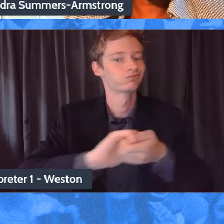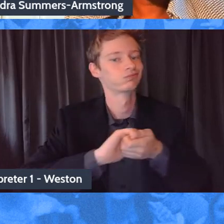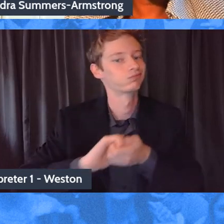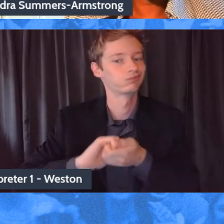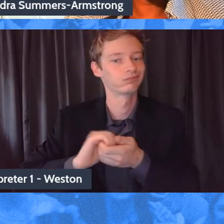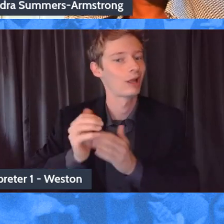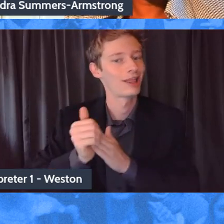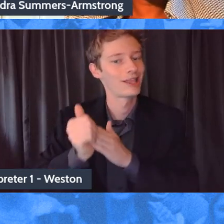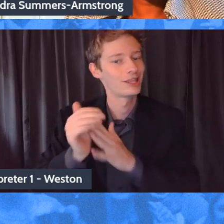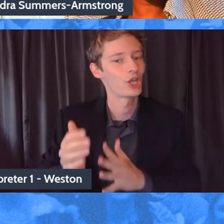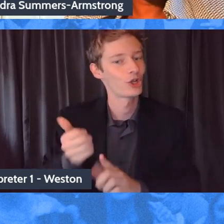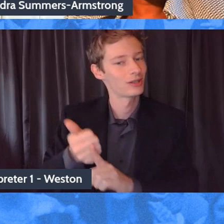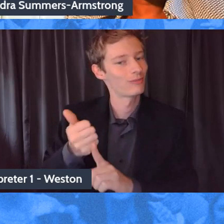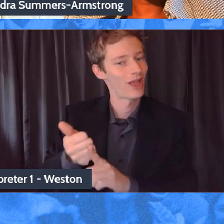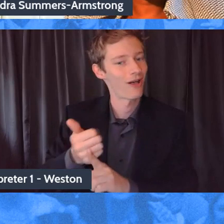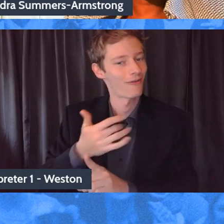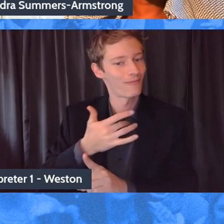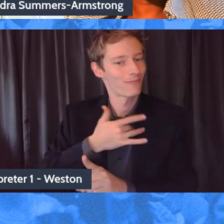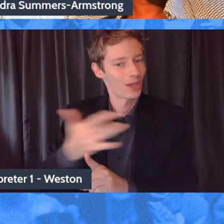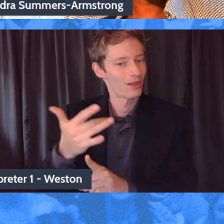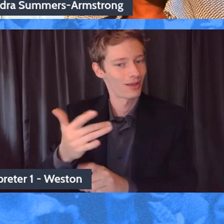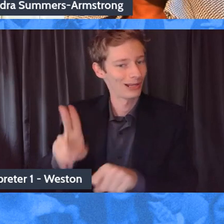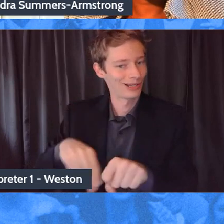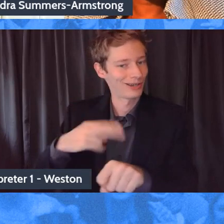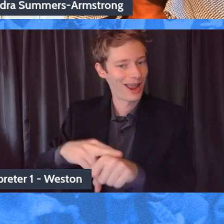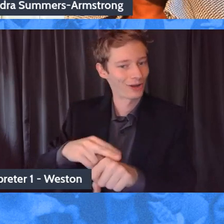and women, we get things done,